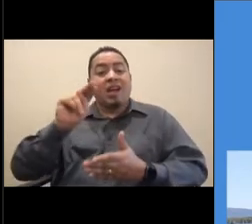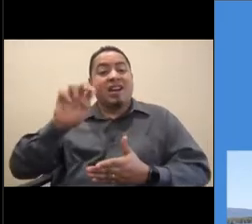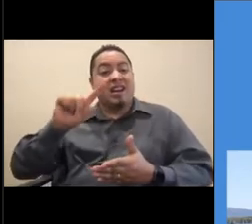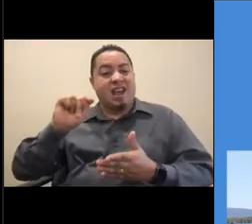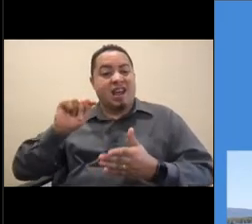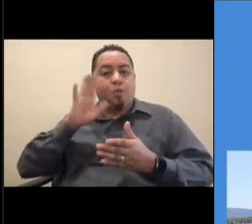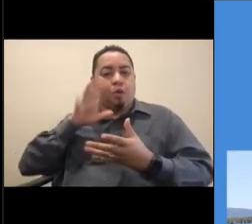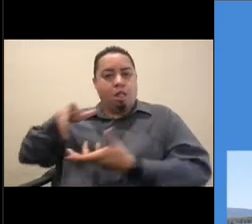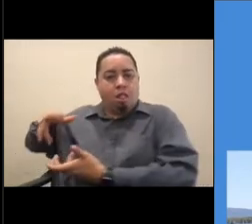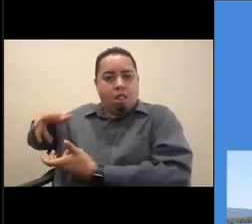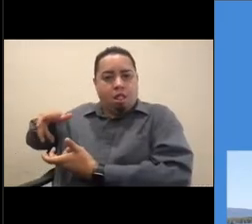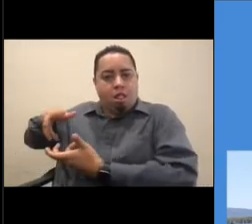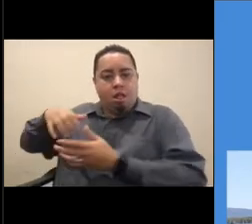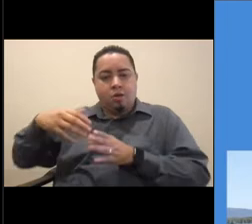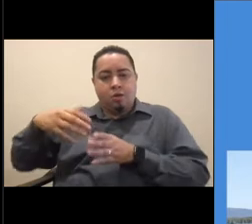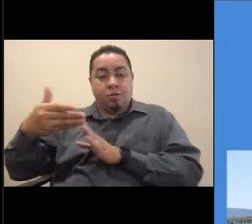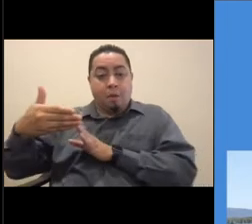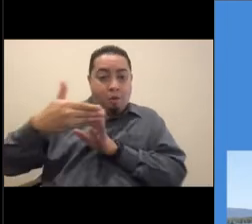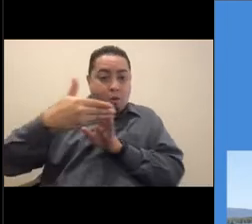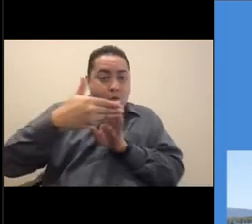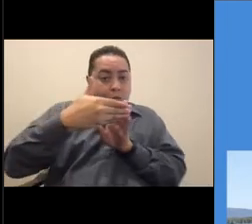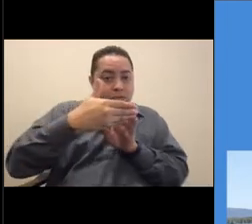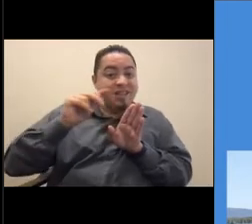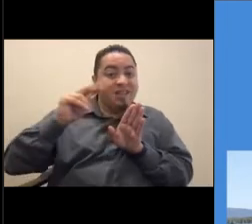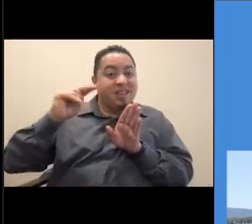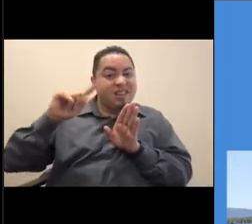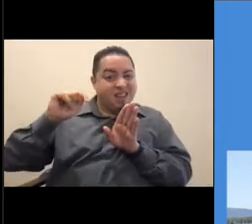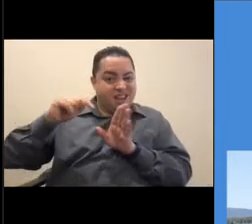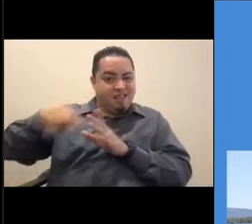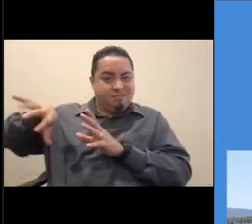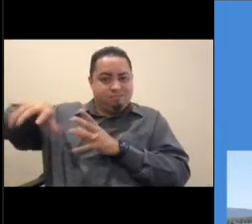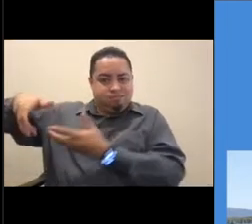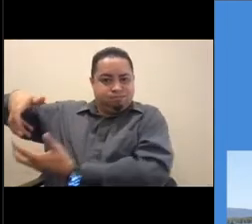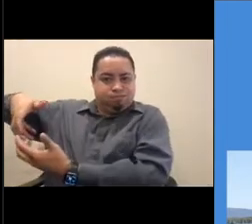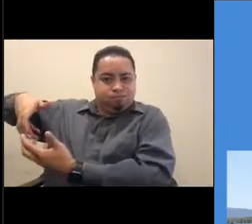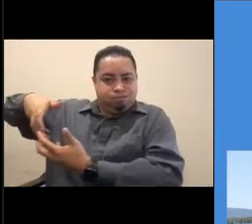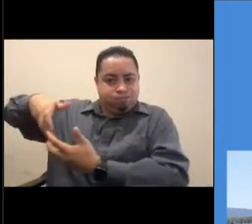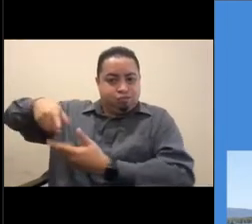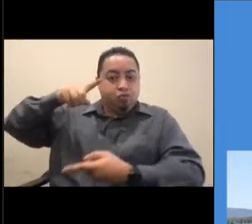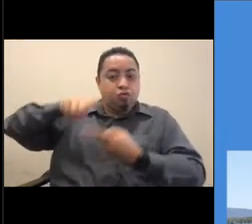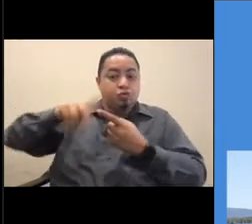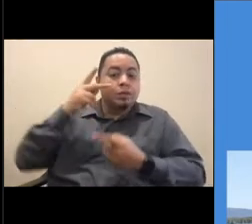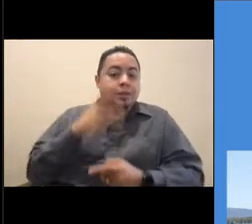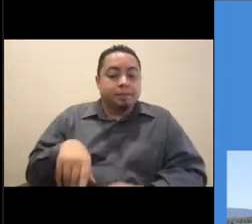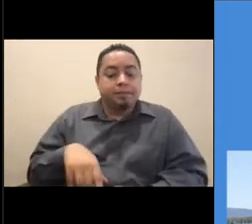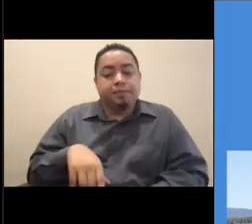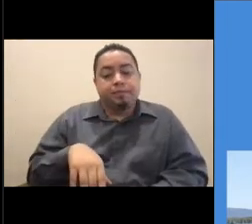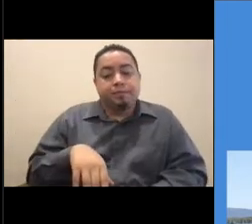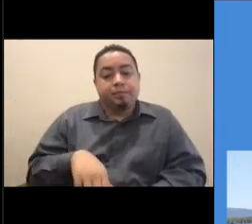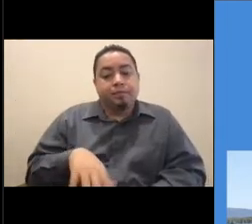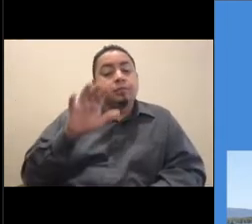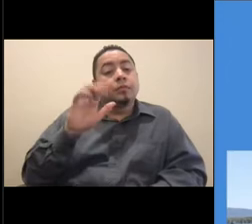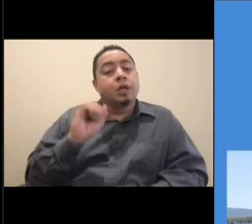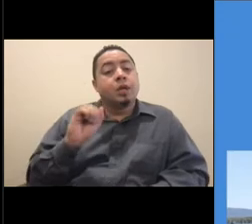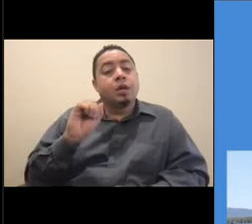And then acoustic tagging is using technology to actually be able to track movements of fish throughout the lake.